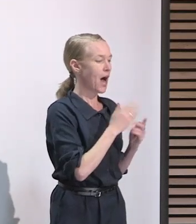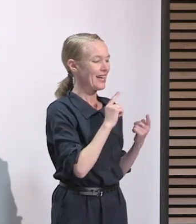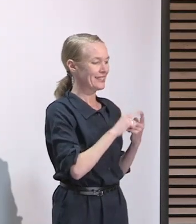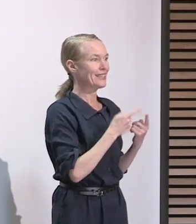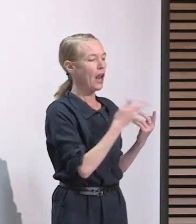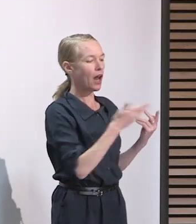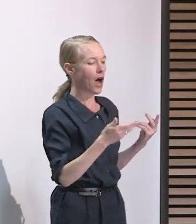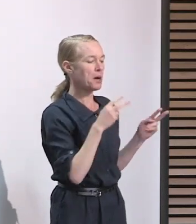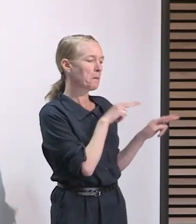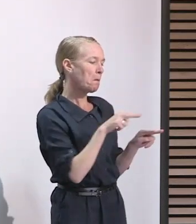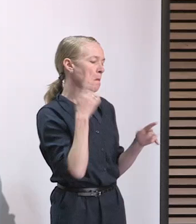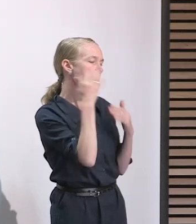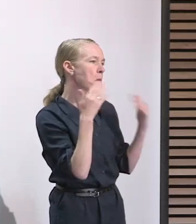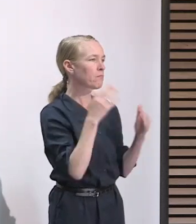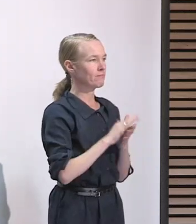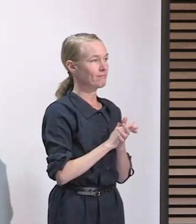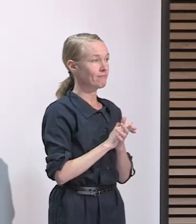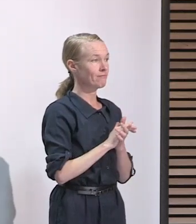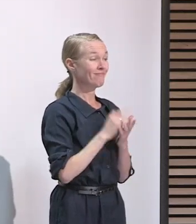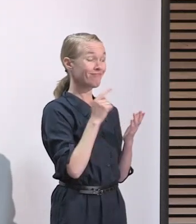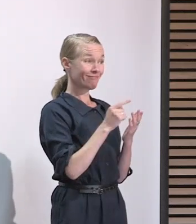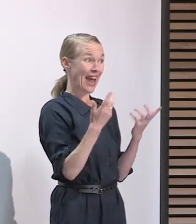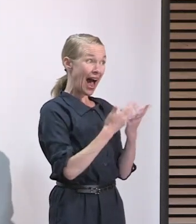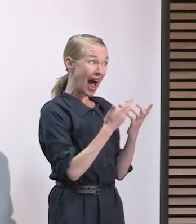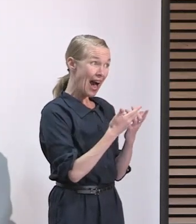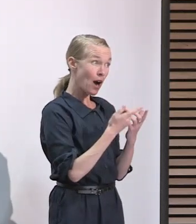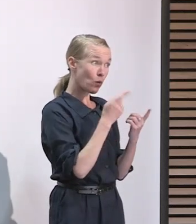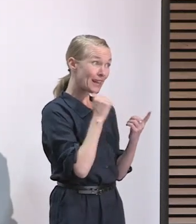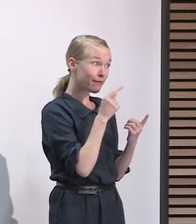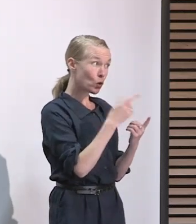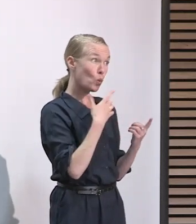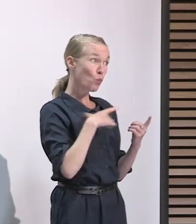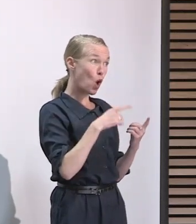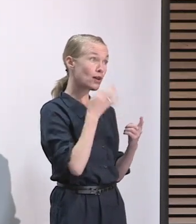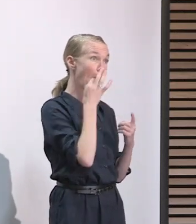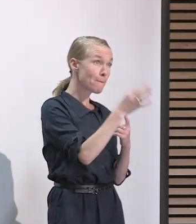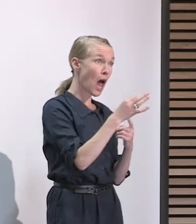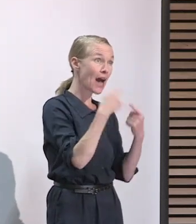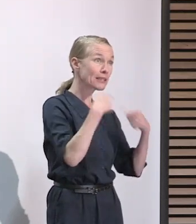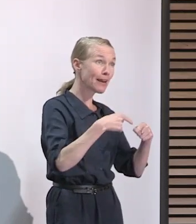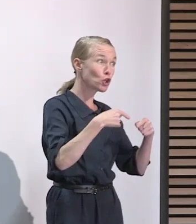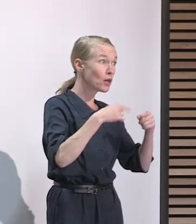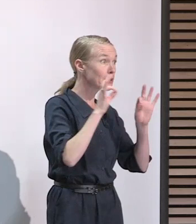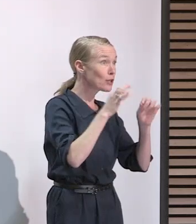45 have been processed. And approved to date. Details